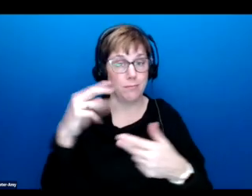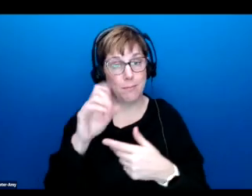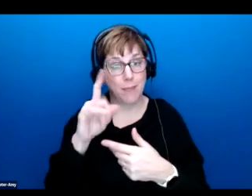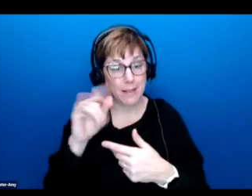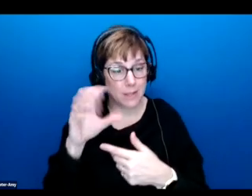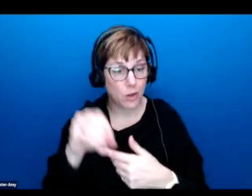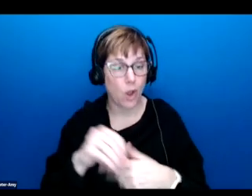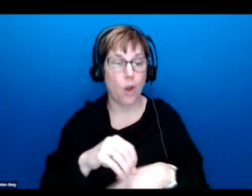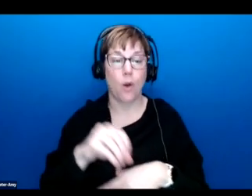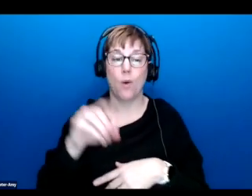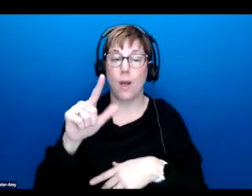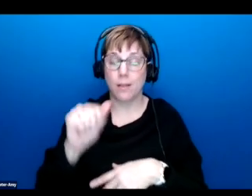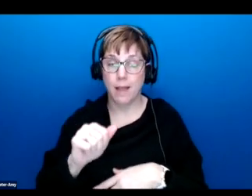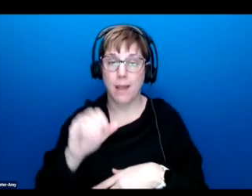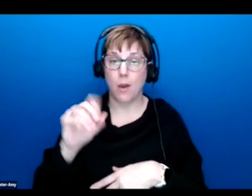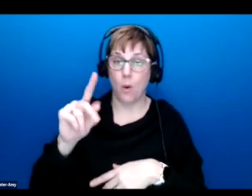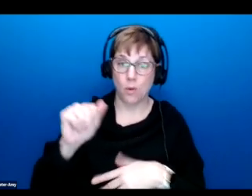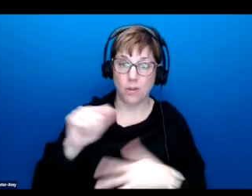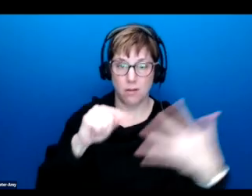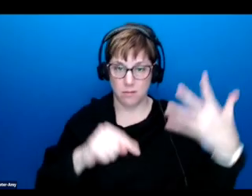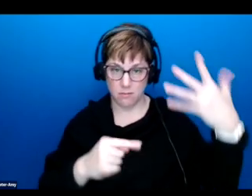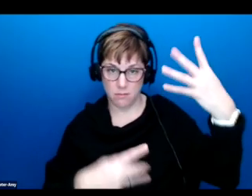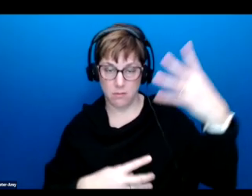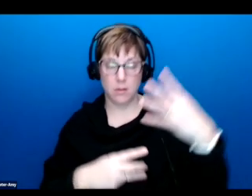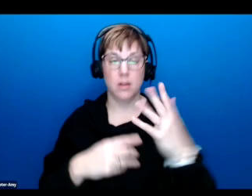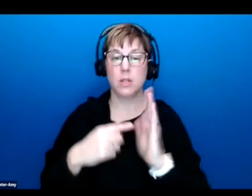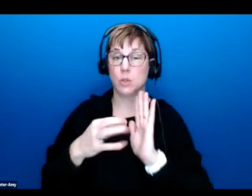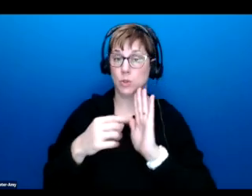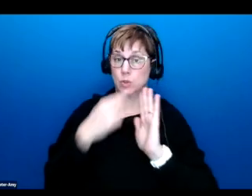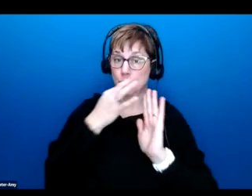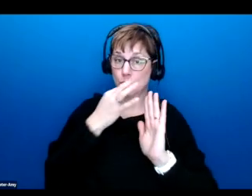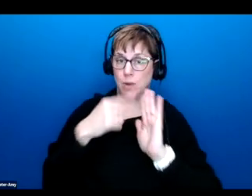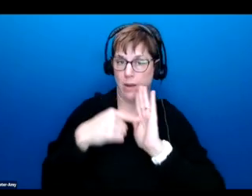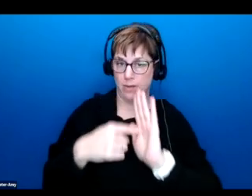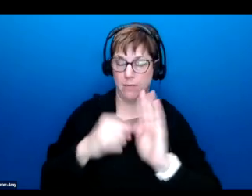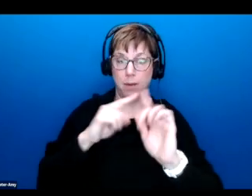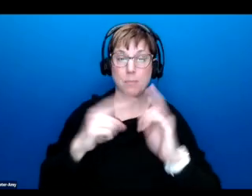Um, in just a bit, I'll give a demonstration. But first, let's shift gears to talk